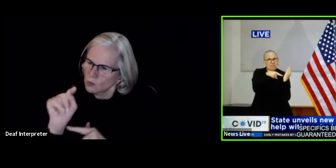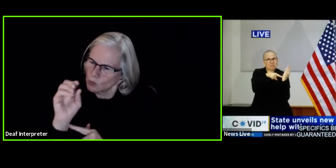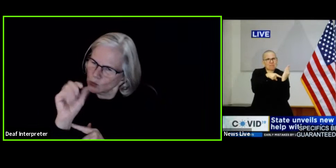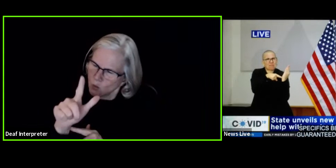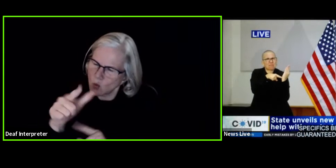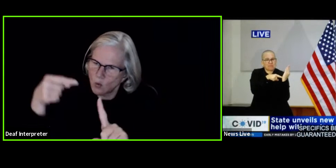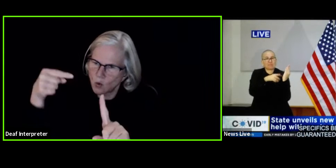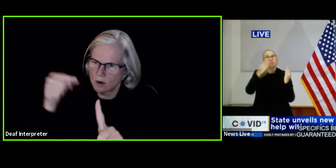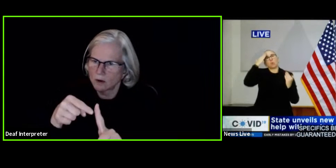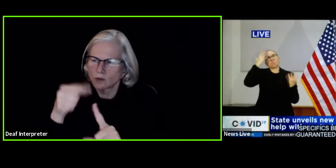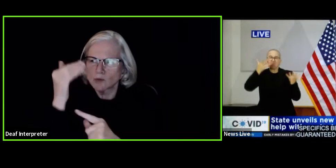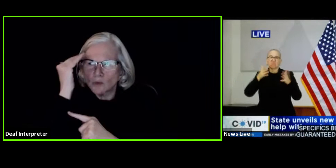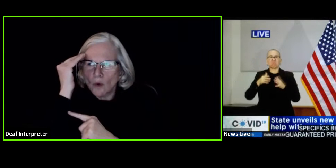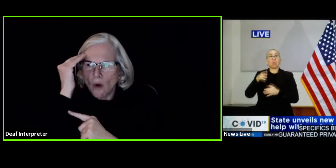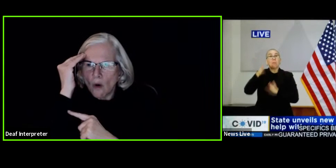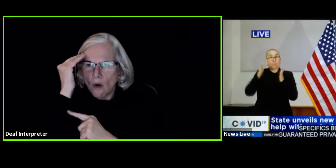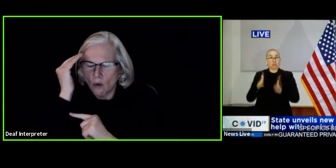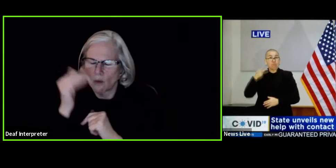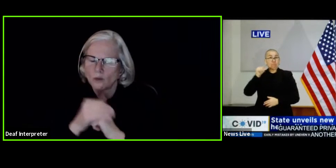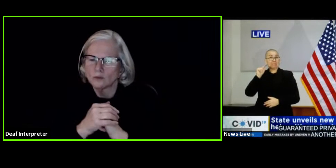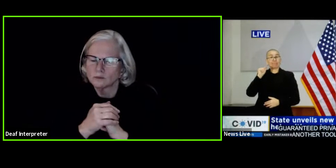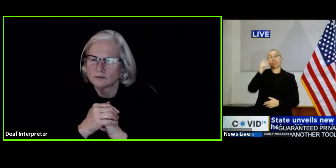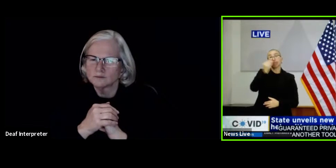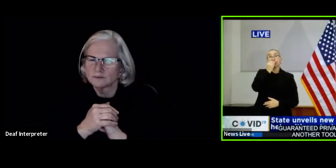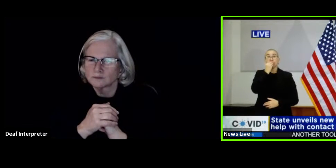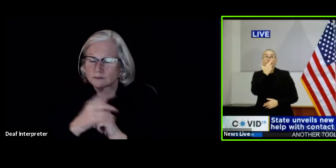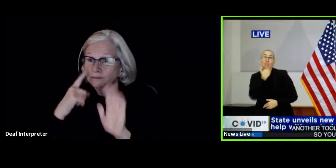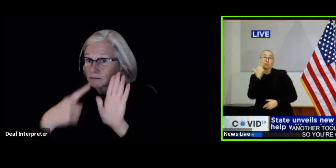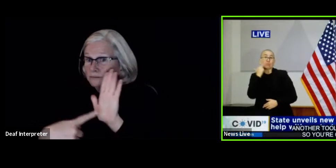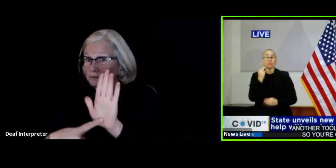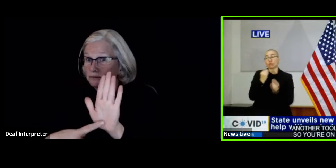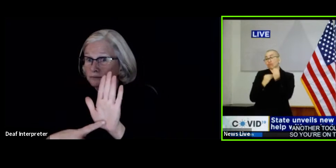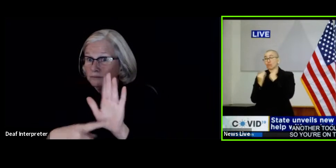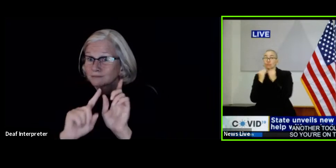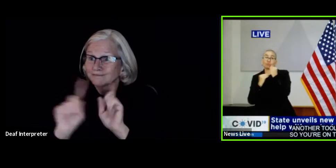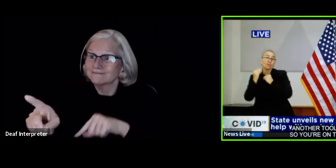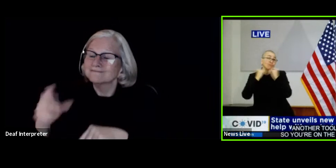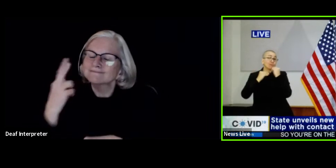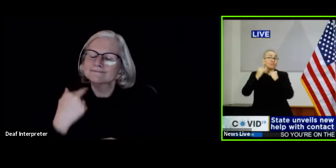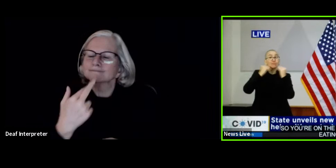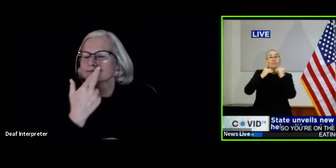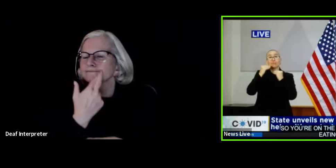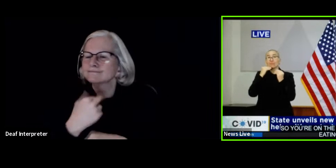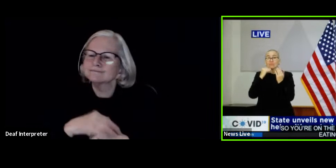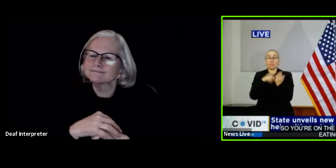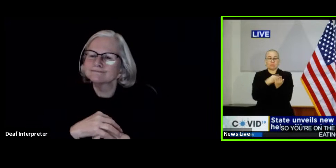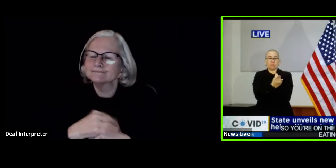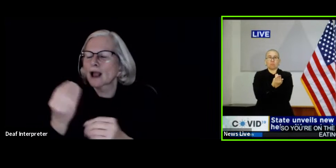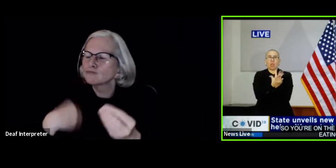THERE'S ANY REASON TO BE CONCERNED, YOU GET A NOTIFICATION. I WANT TO BE CLEAR TO MINNESOTANS. THIS IS AN OPT-IN ALTERNATIVE.